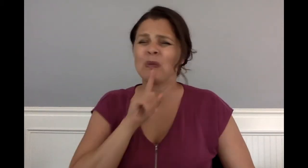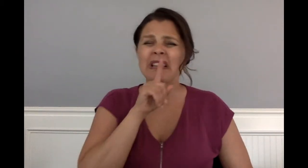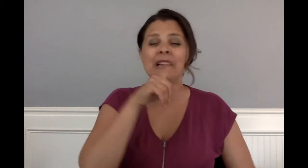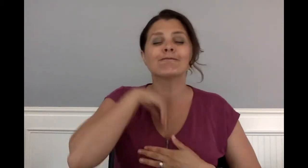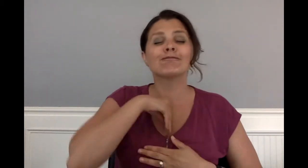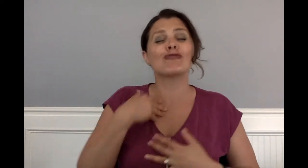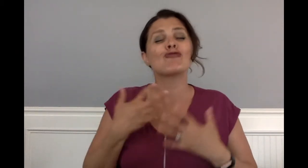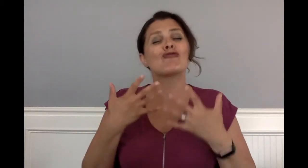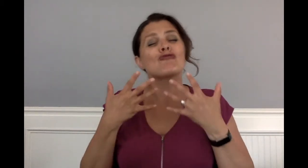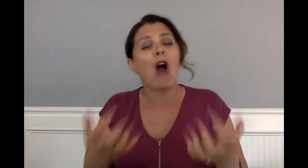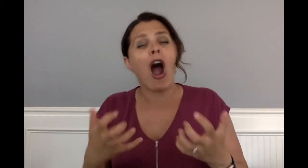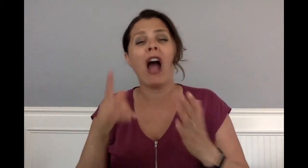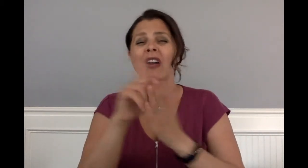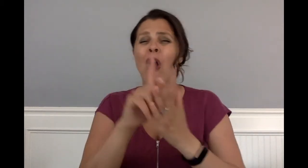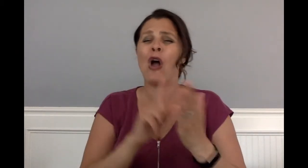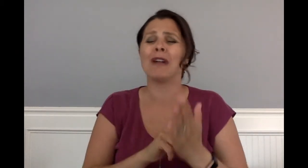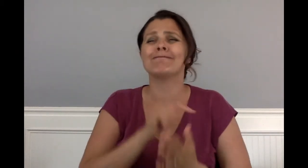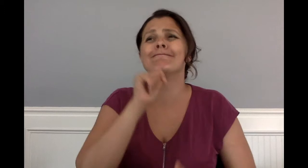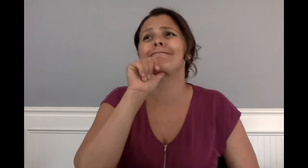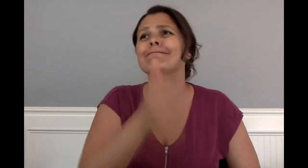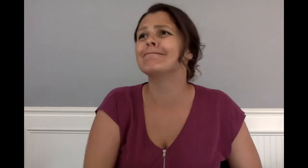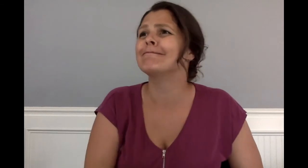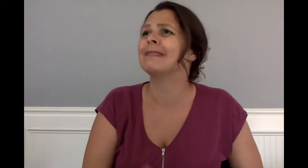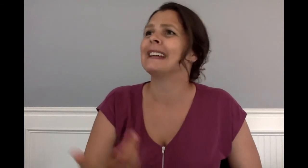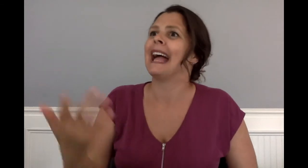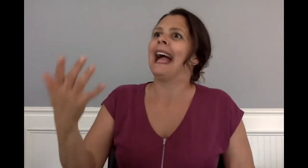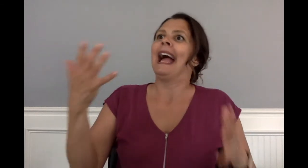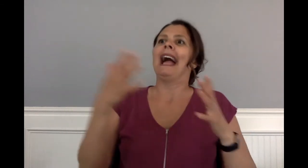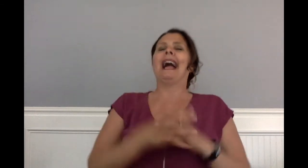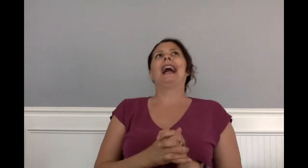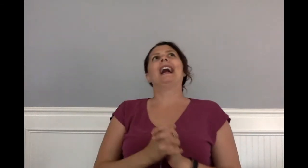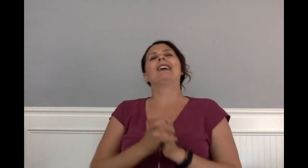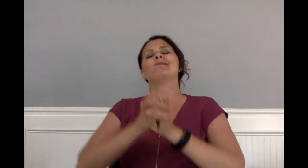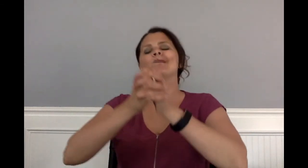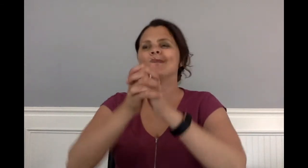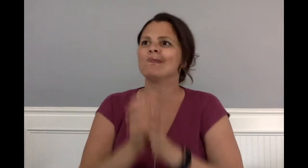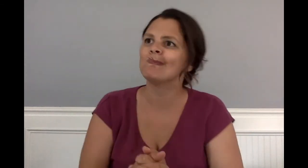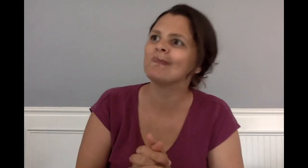But it wasn’t what I wanted.” Desdemona leaned back, clasped her hands, and placed them on her desk.